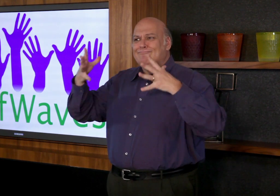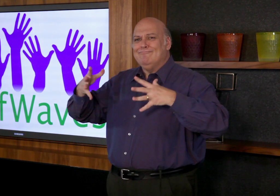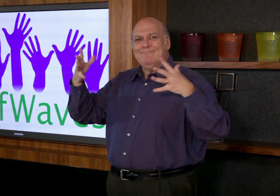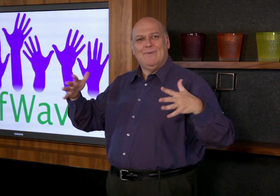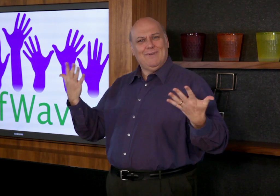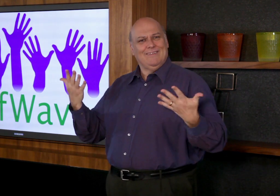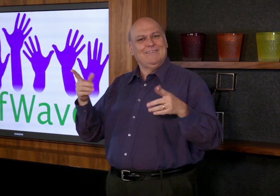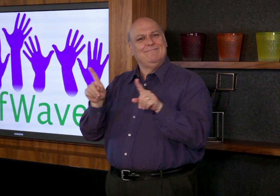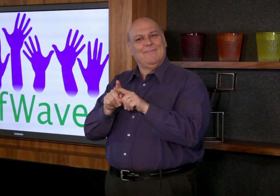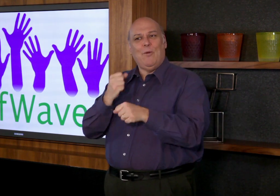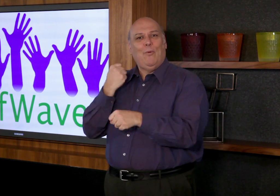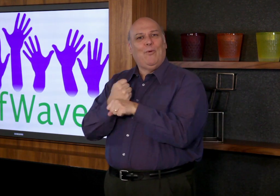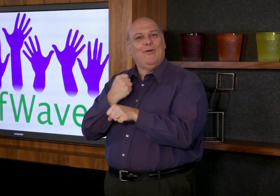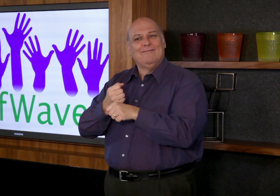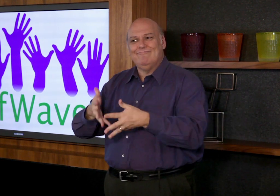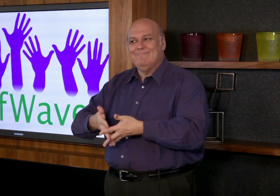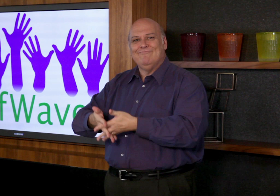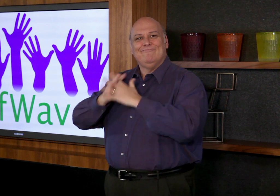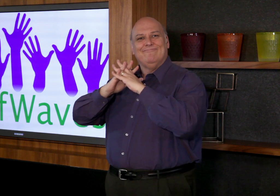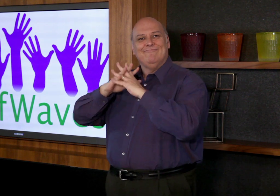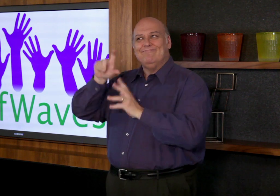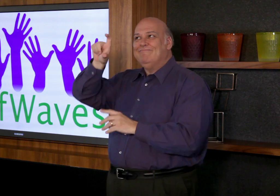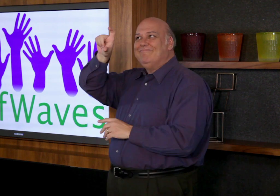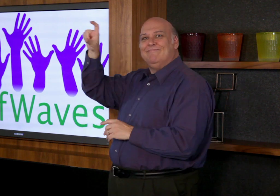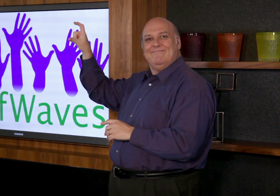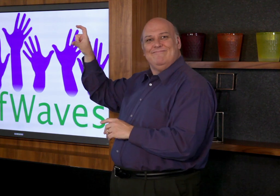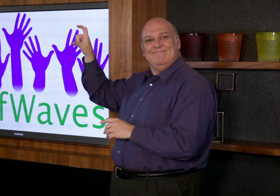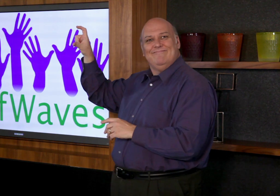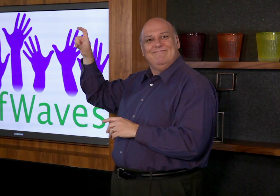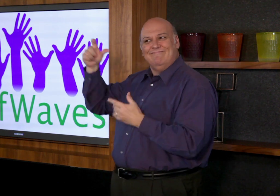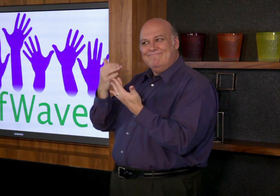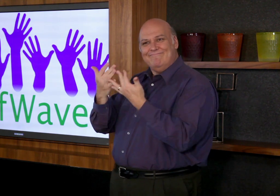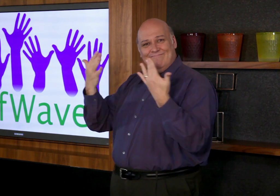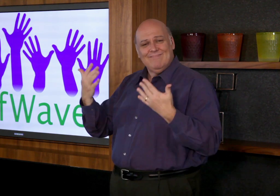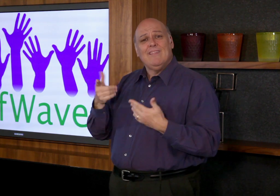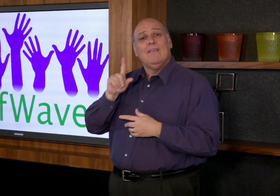empower themselves and to do more on their own. Launching their own business and being their